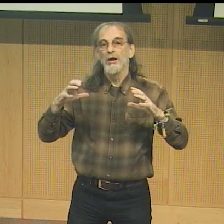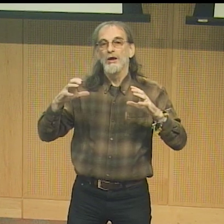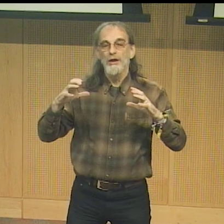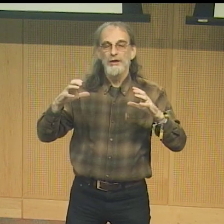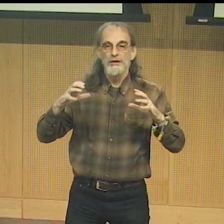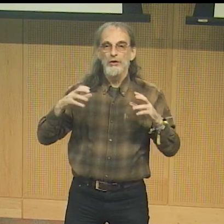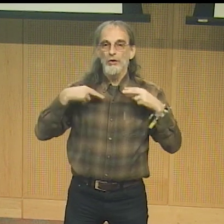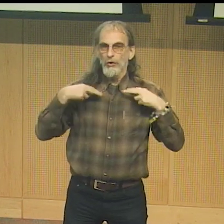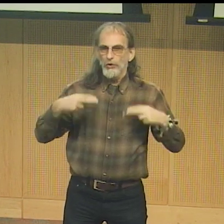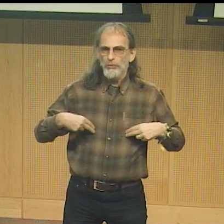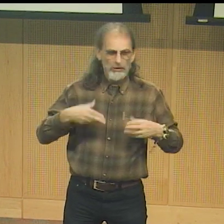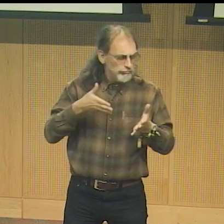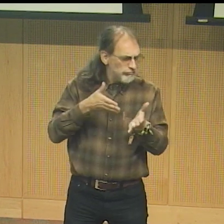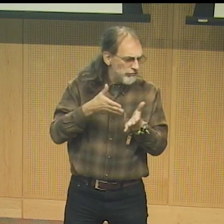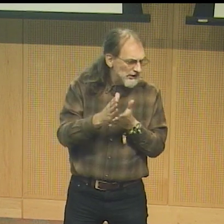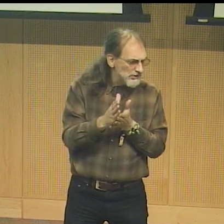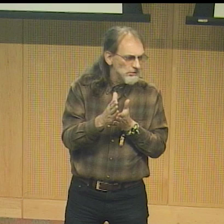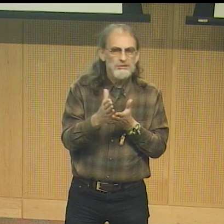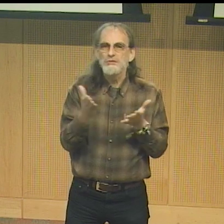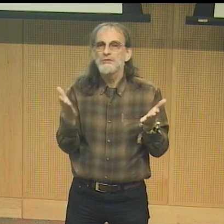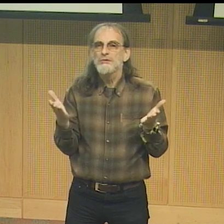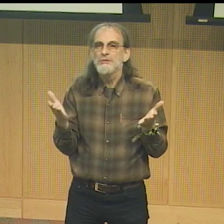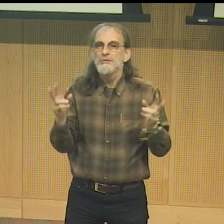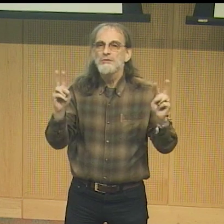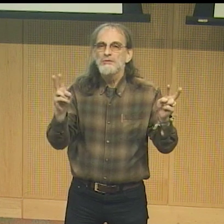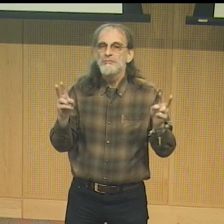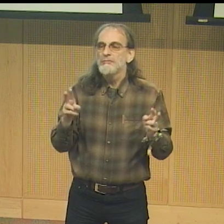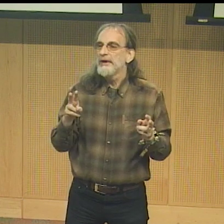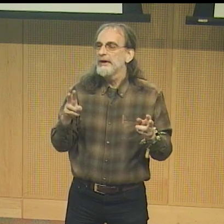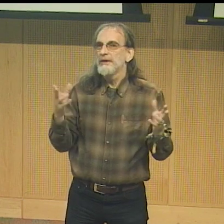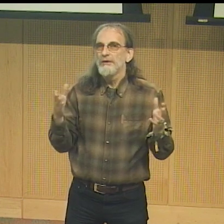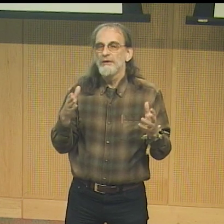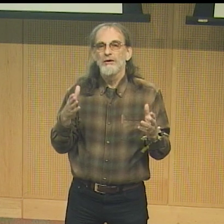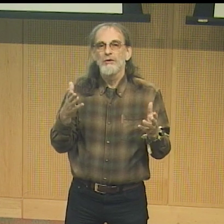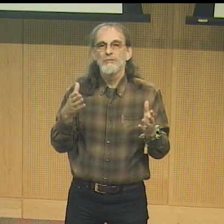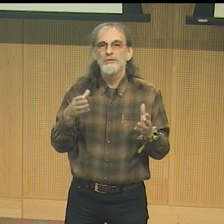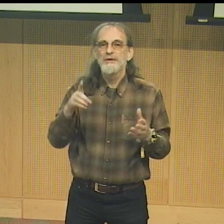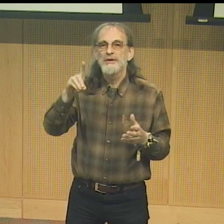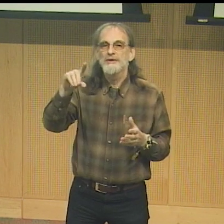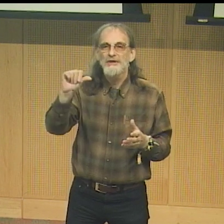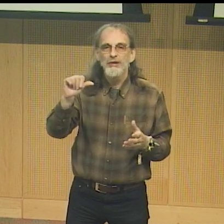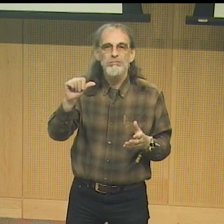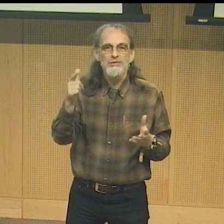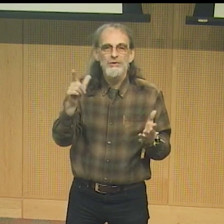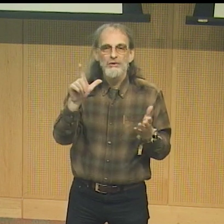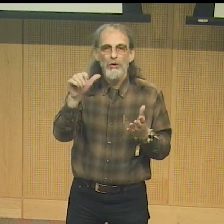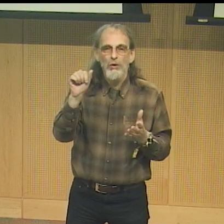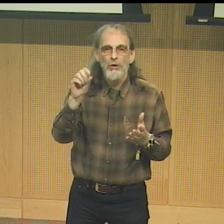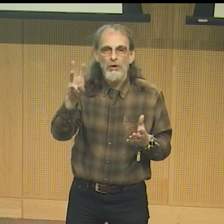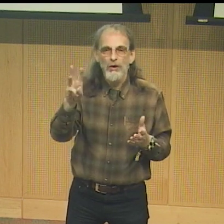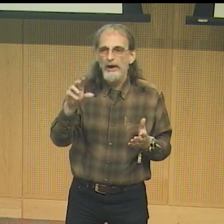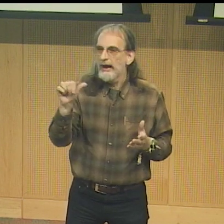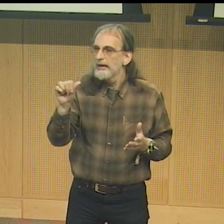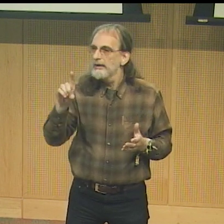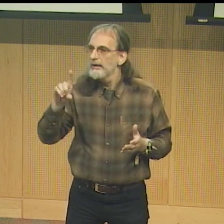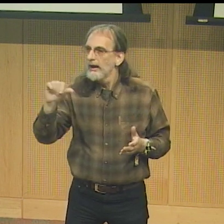and the Deaf experience. Disability laws, discrimination legislation, access services.